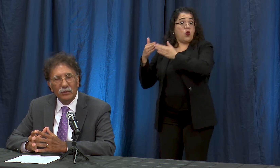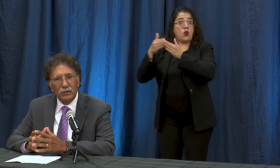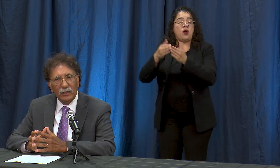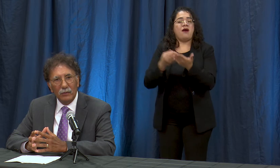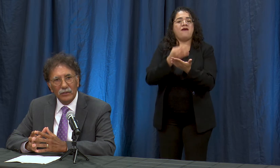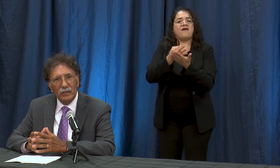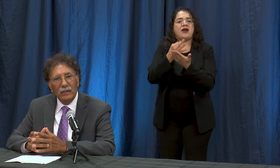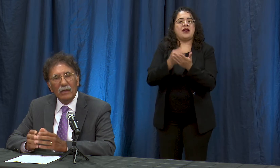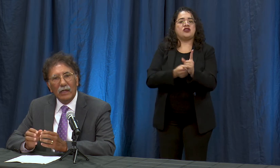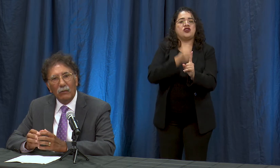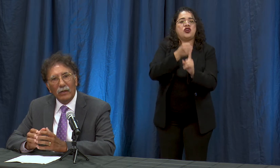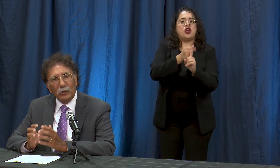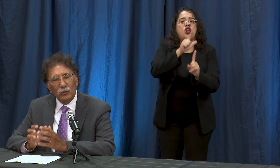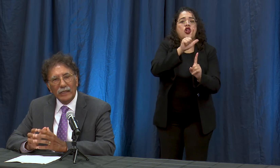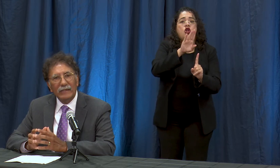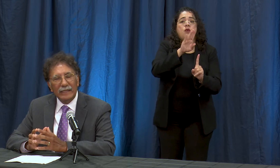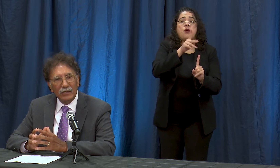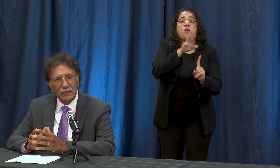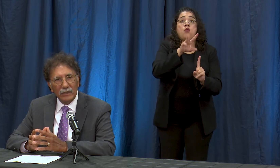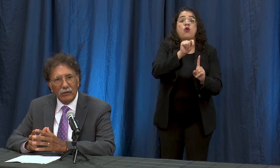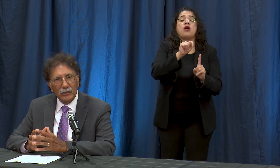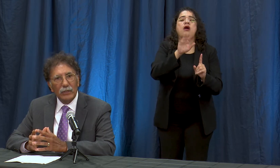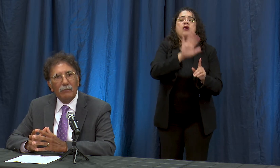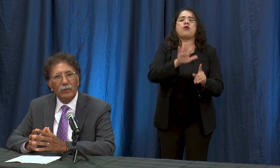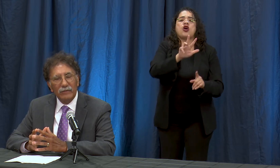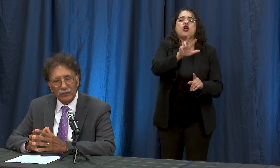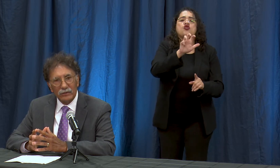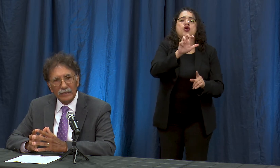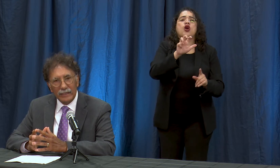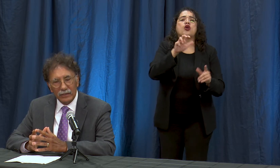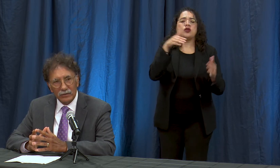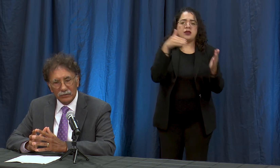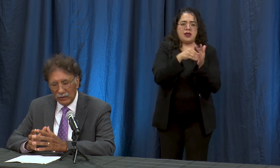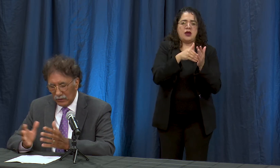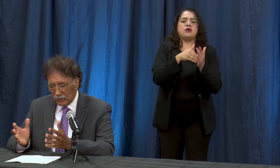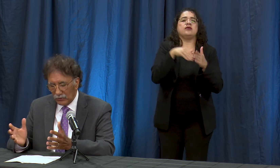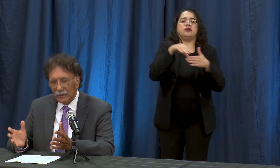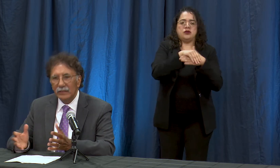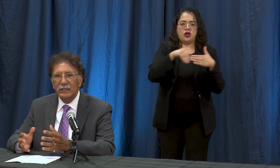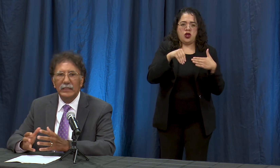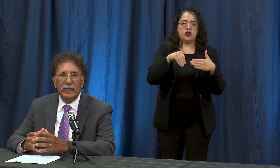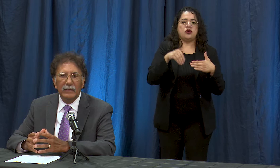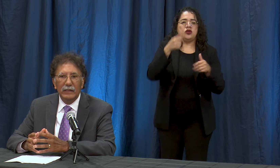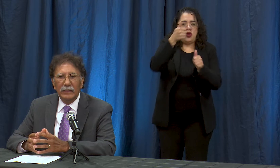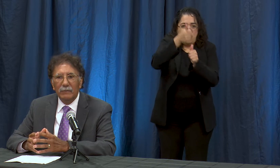Port of Long Beach around $300,000 per vessel that's canceled so needless to say the